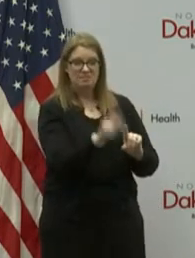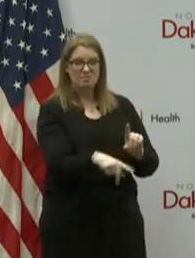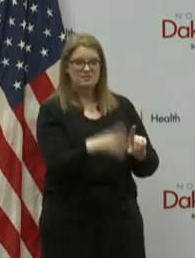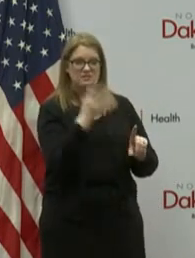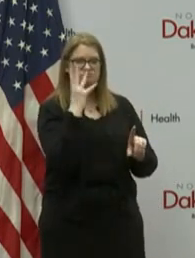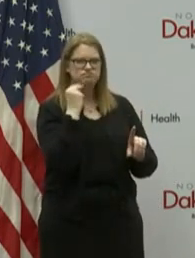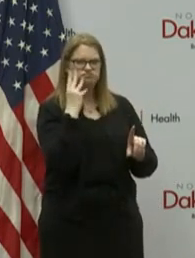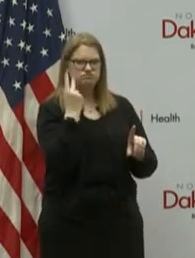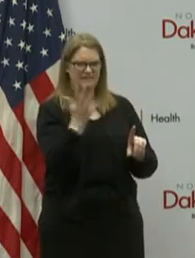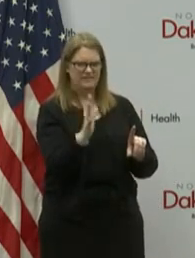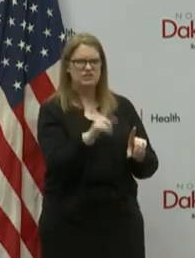ADDICTION AND VISIT BEHAVIORALHEALTH.ND.GOV.